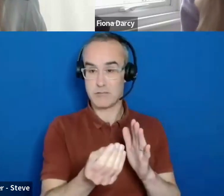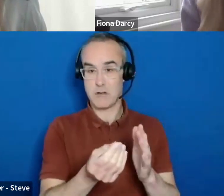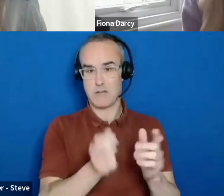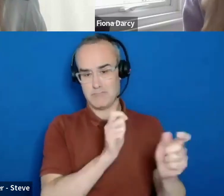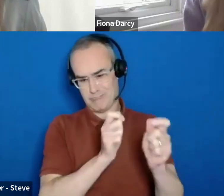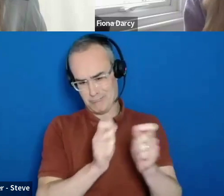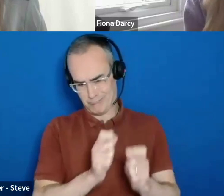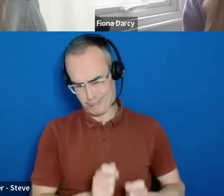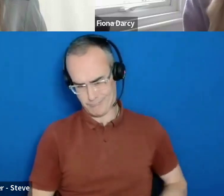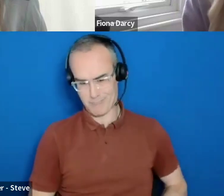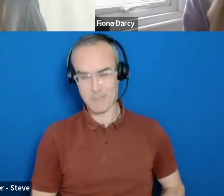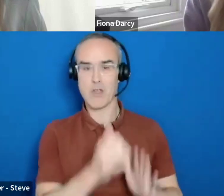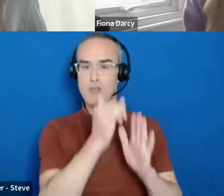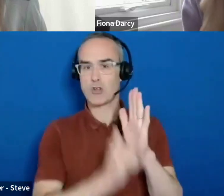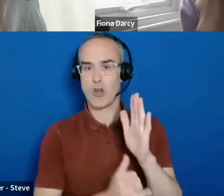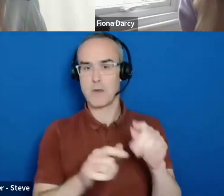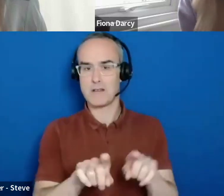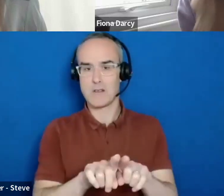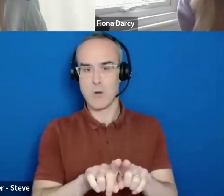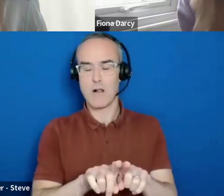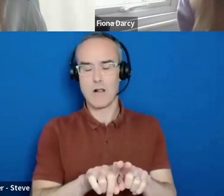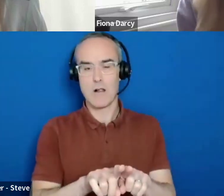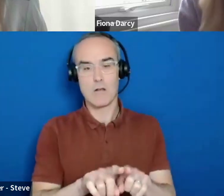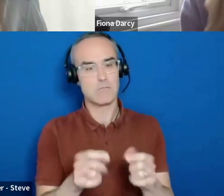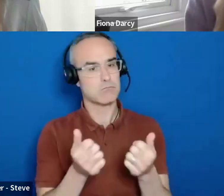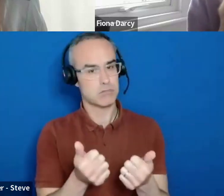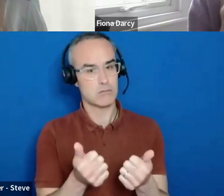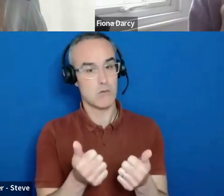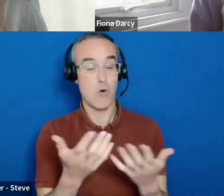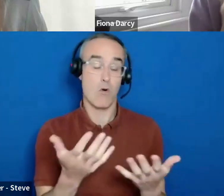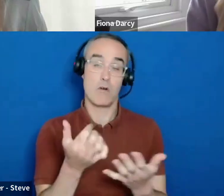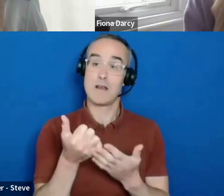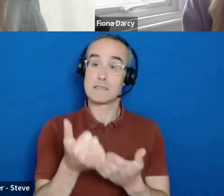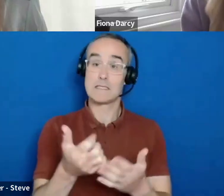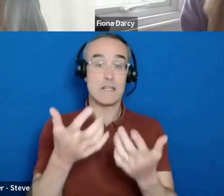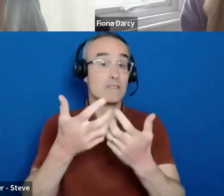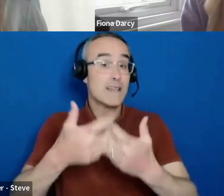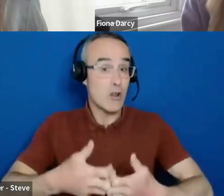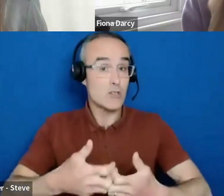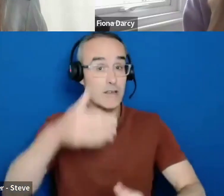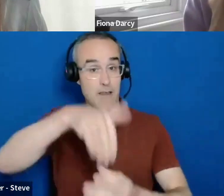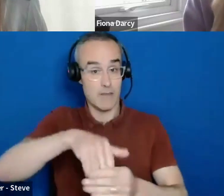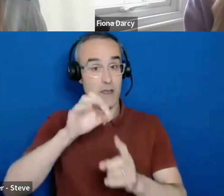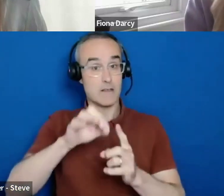We can support having assistive technology at interview or using